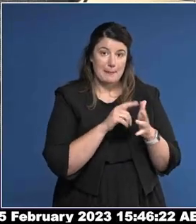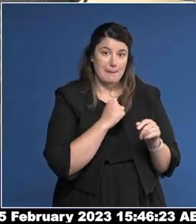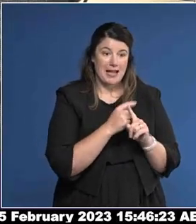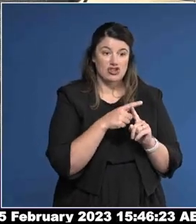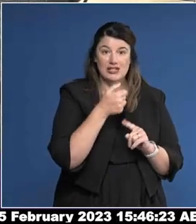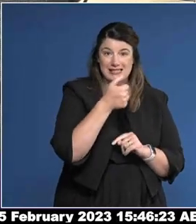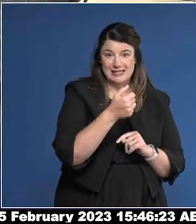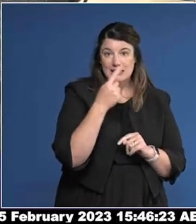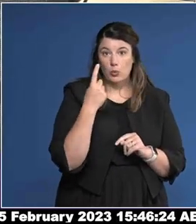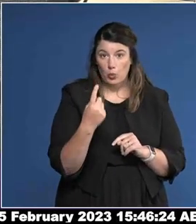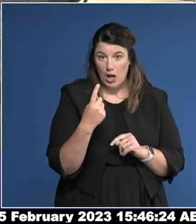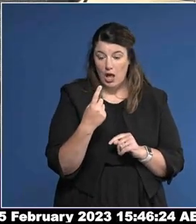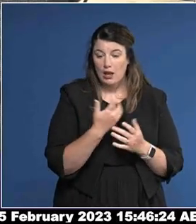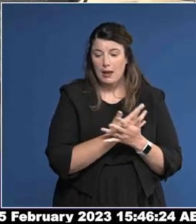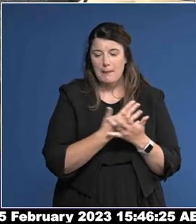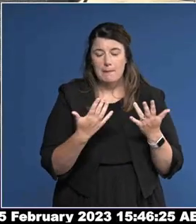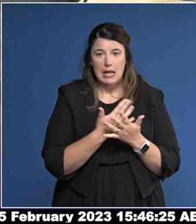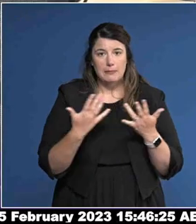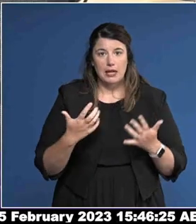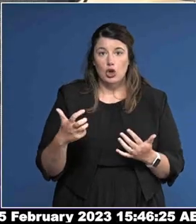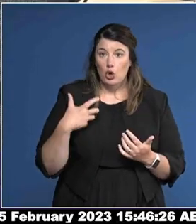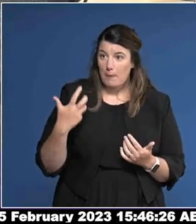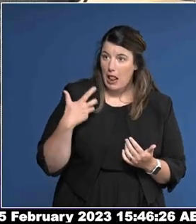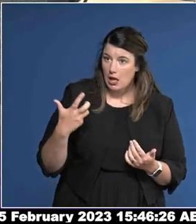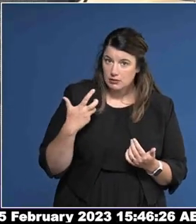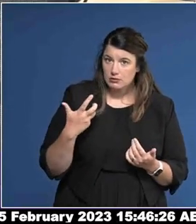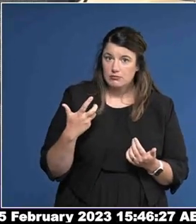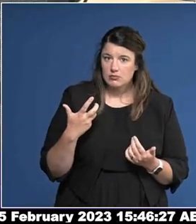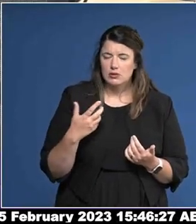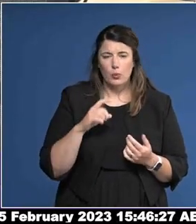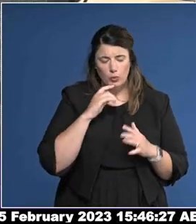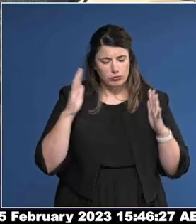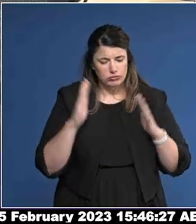Many complaints would be avoided if there was clearer communication with a person with